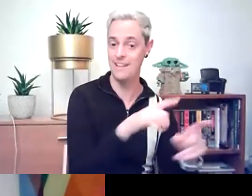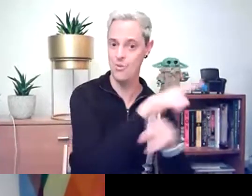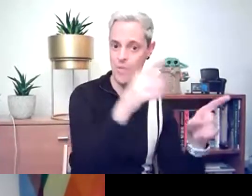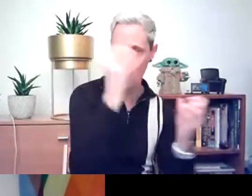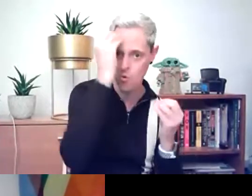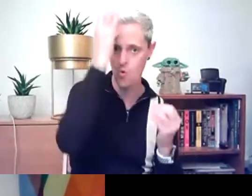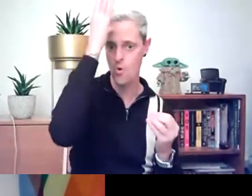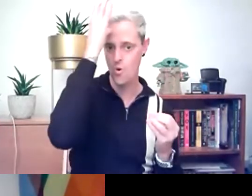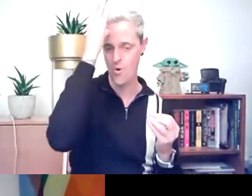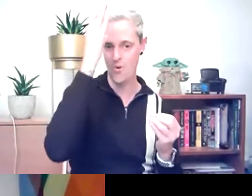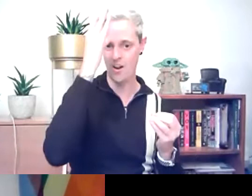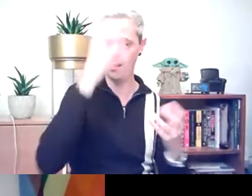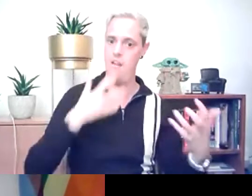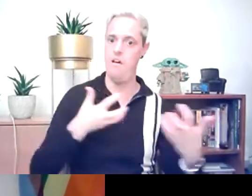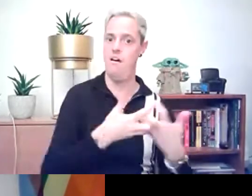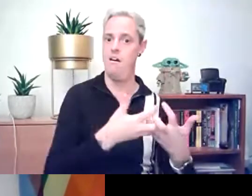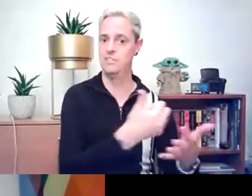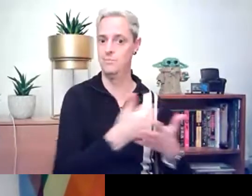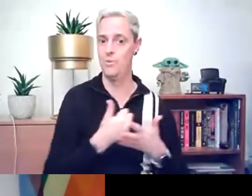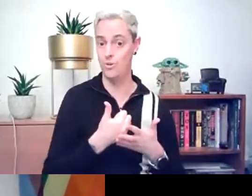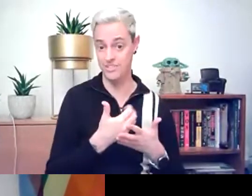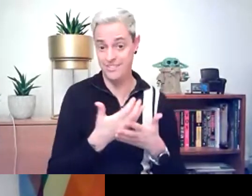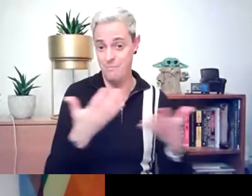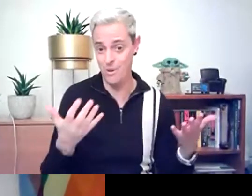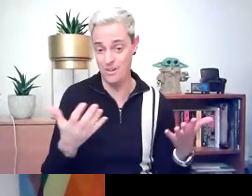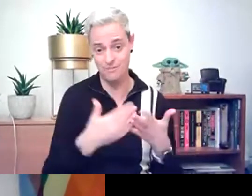things and he can he can support you. 18:47:24 Having said that there are lots of